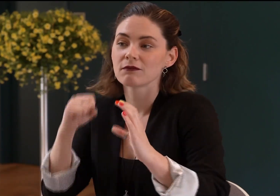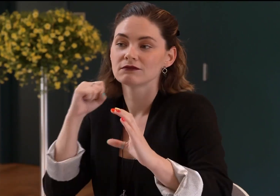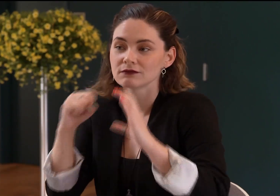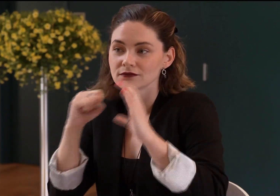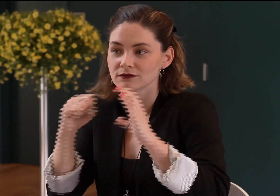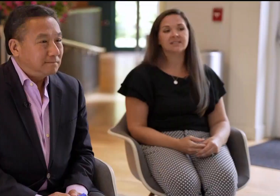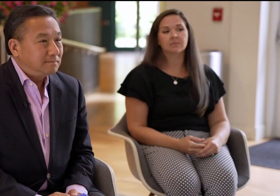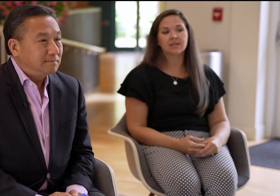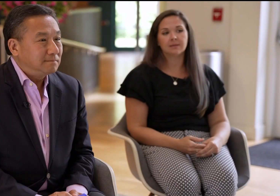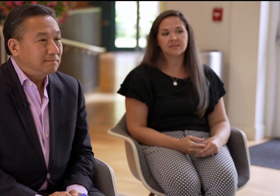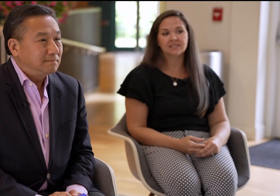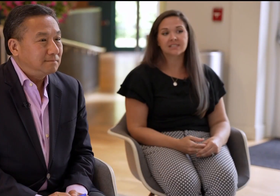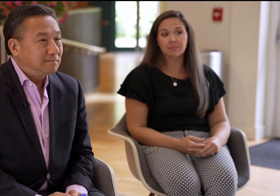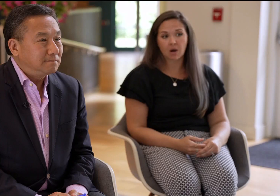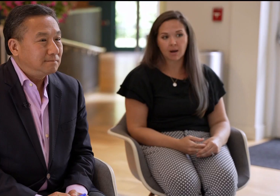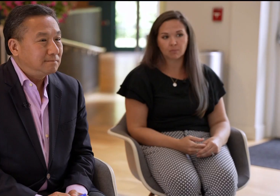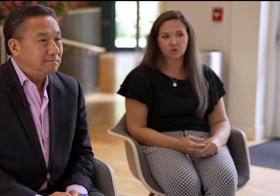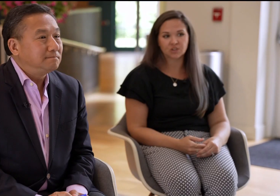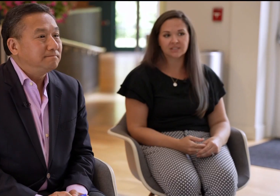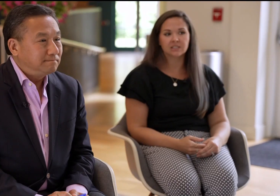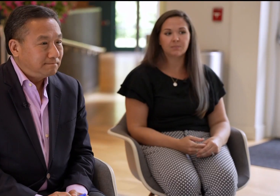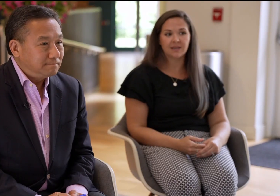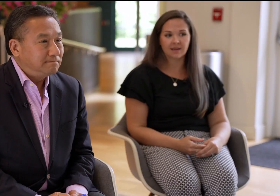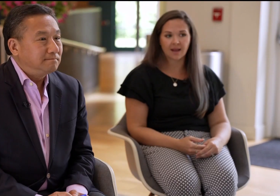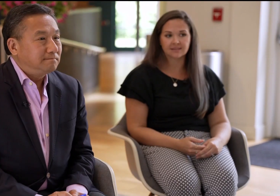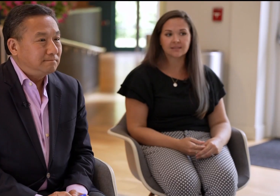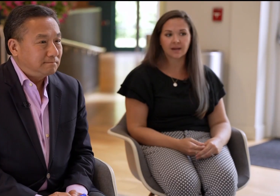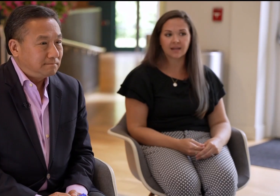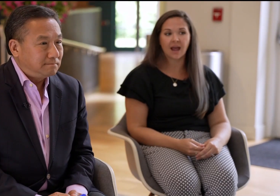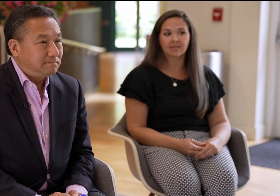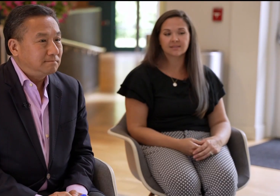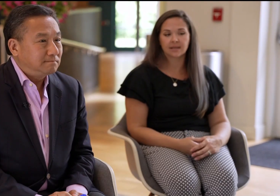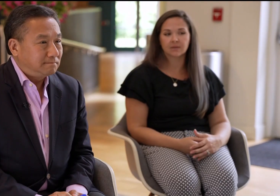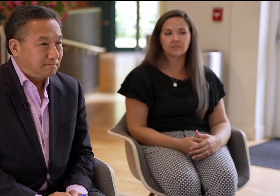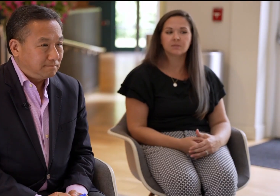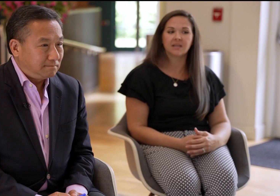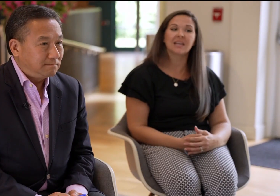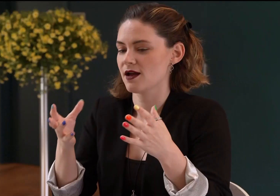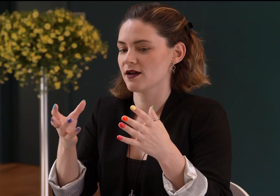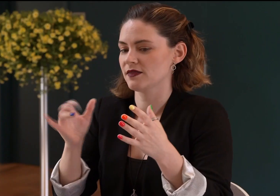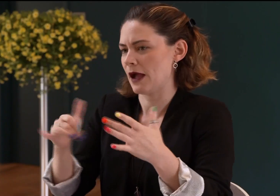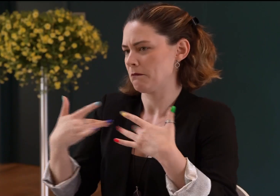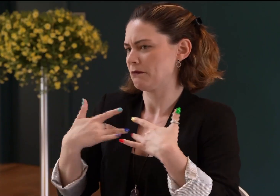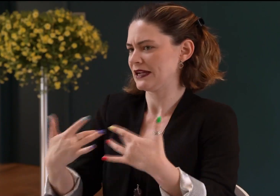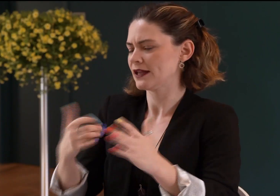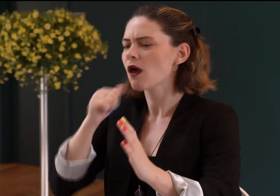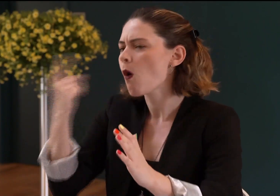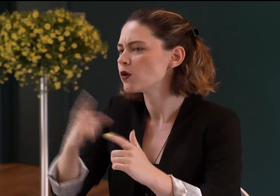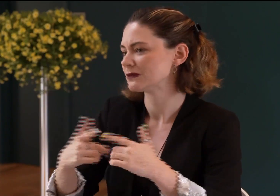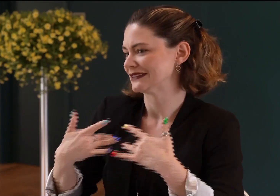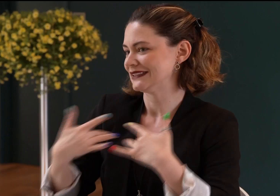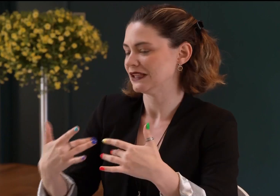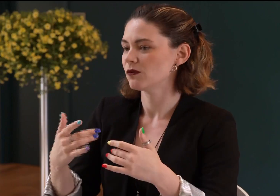And actors would then sometimes sym Com, which is speaking and signing at the same time speaking English and signing at the same time.